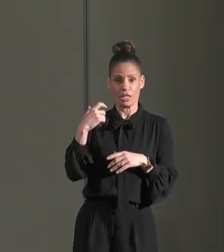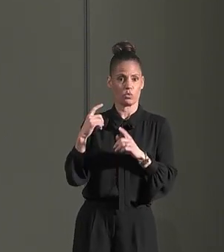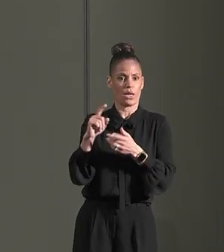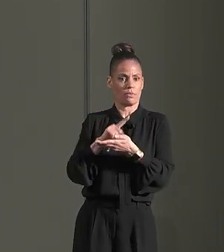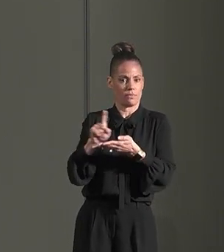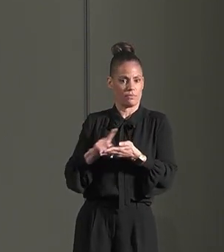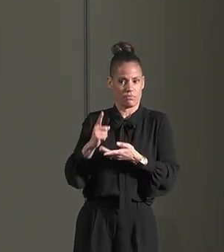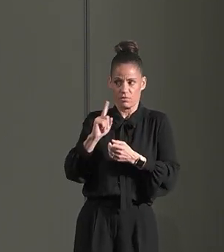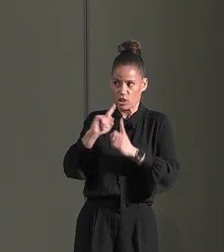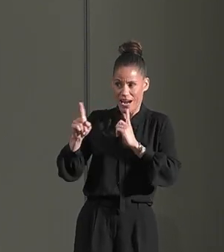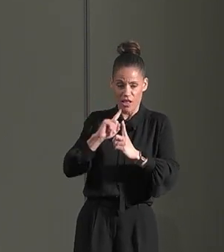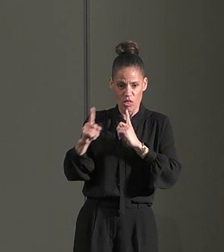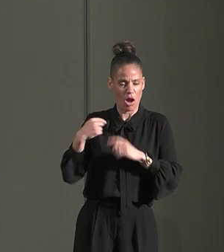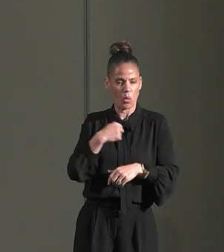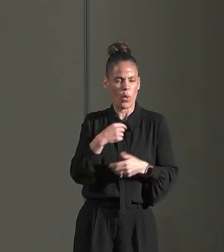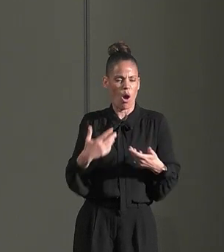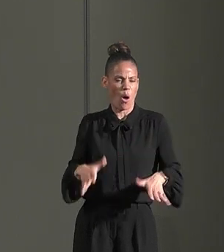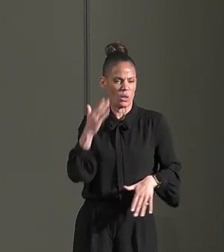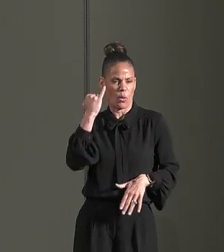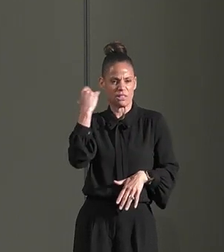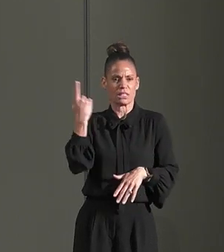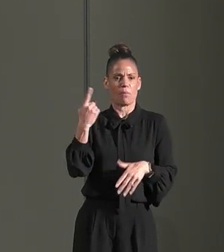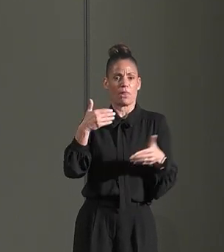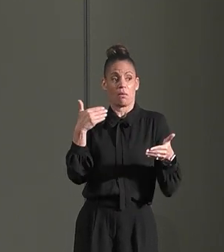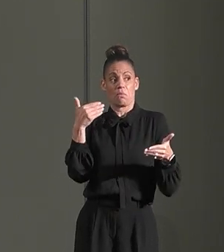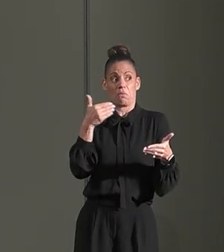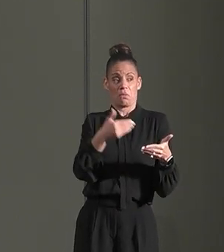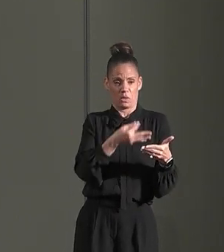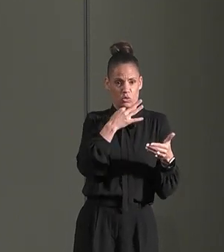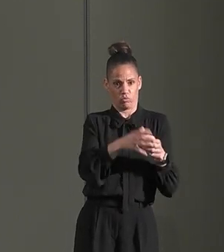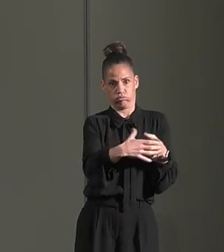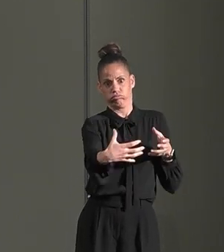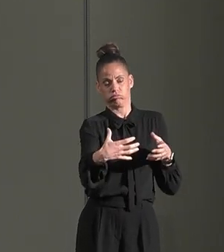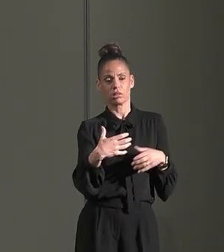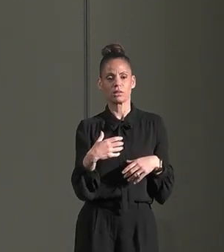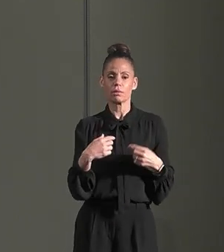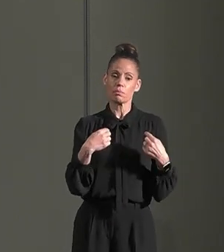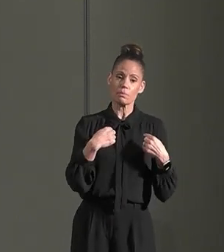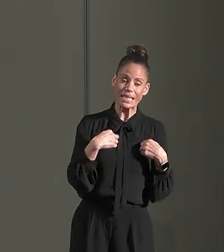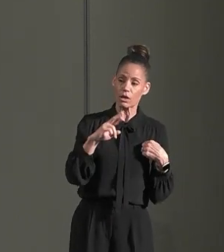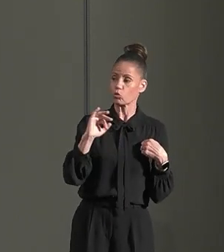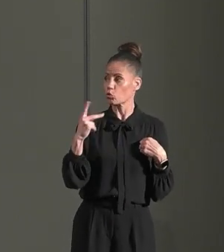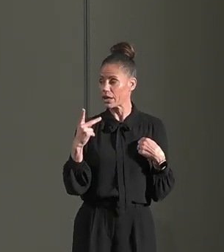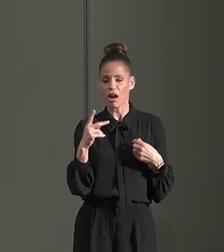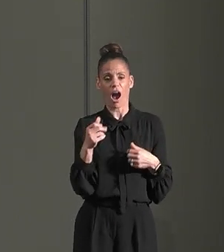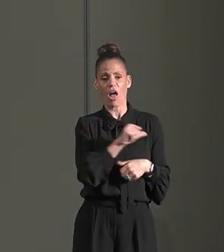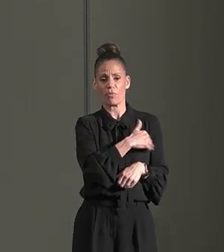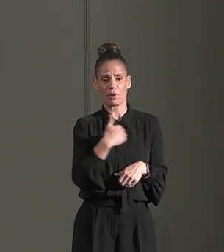that this year. Rick and I and other members of my team have been in conversation about new